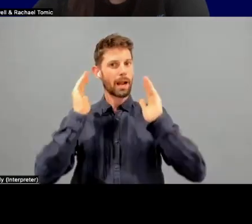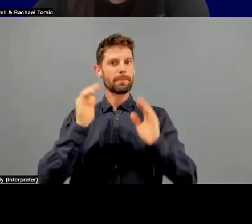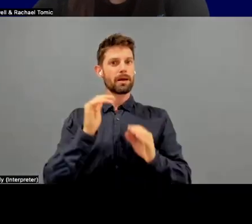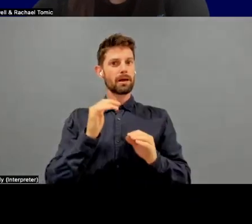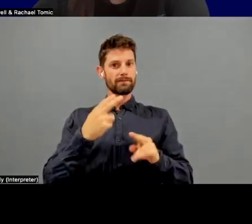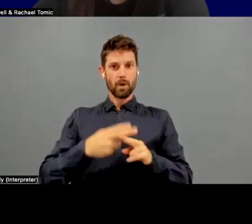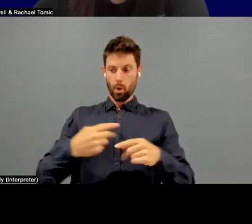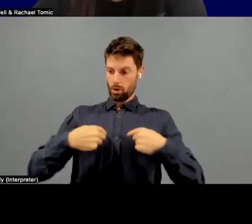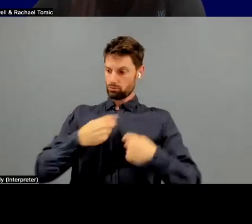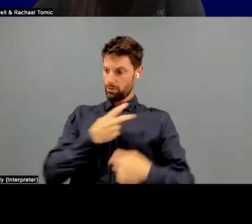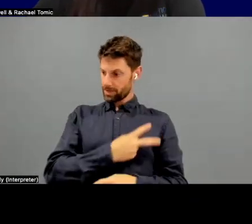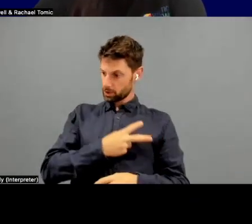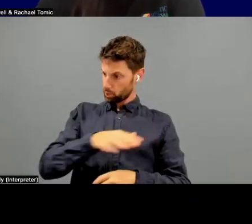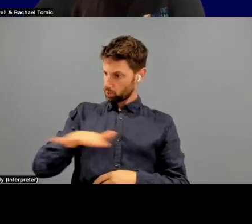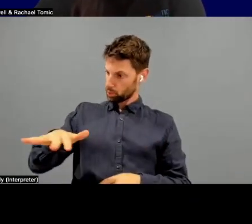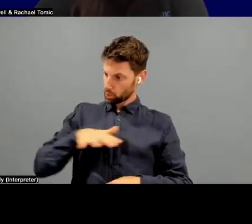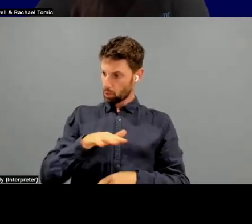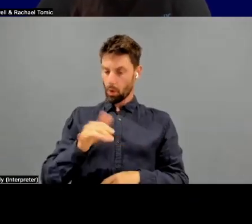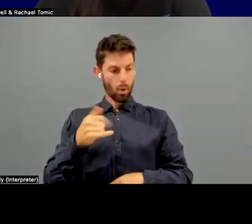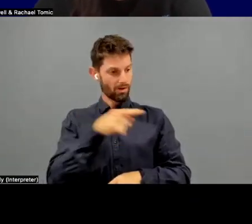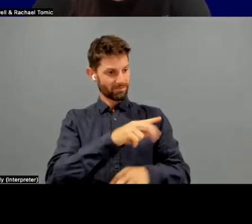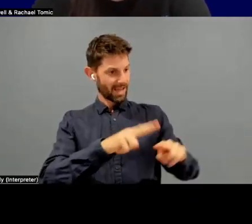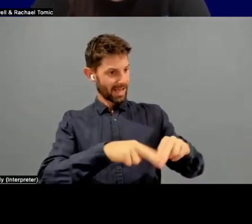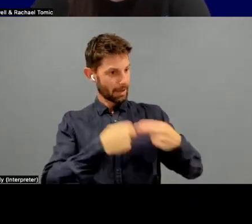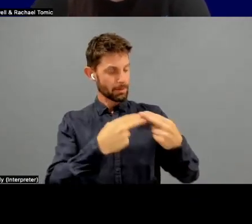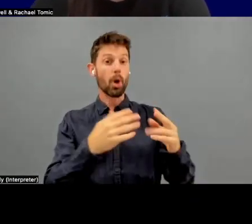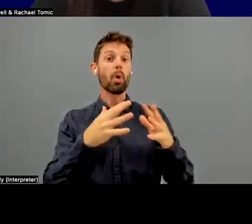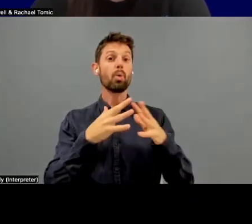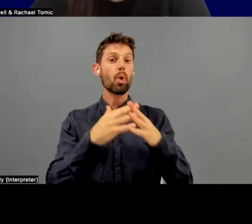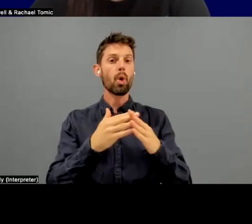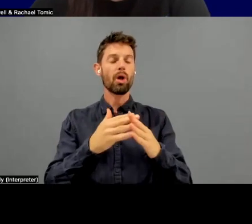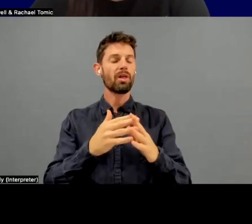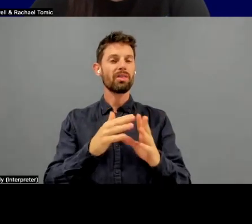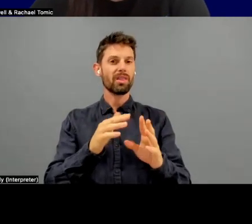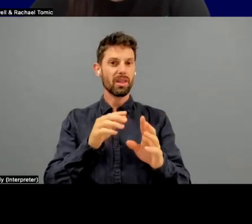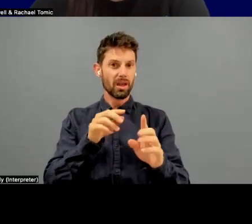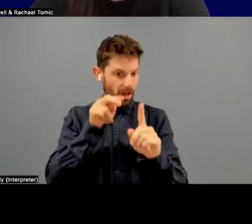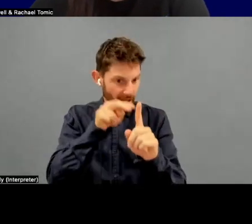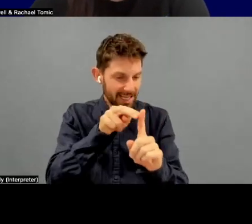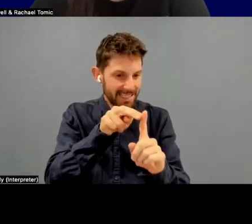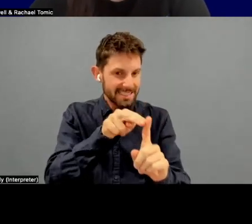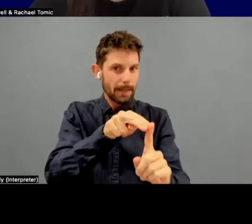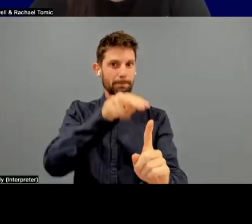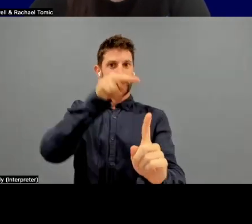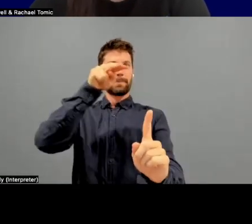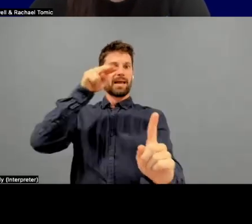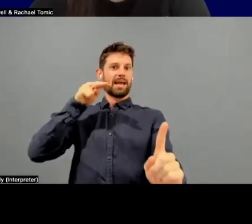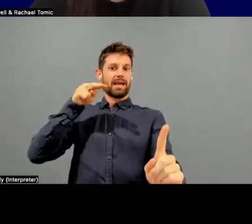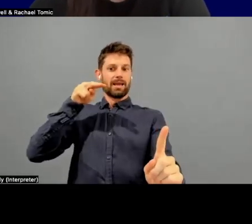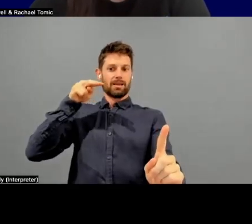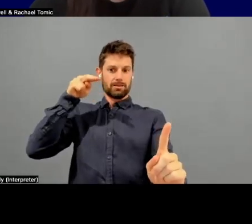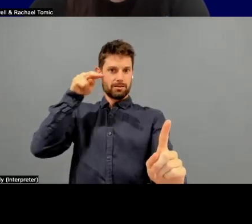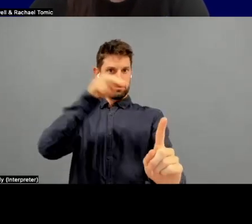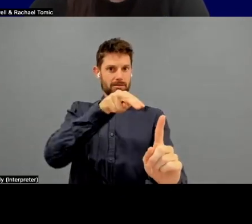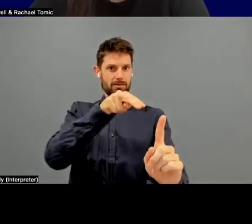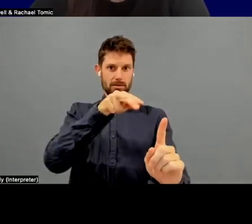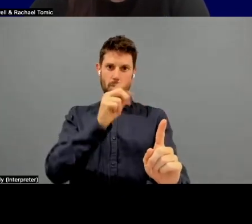we need to take this big-picture view of the child and have a look at all of the